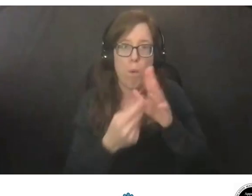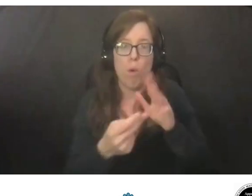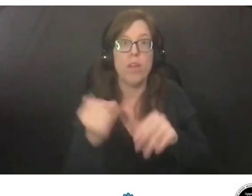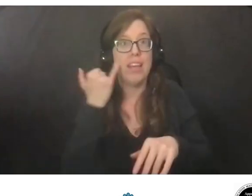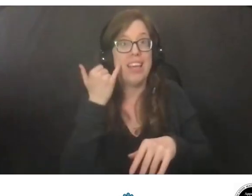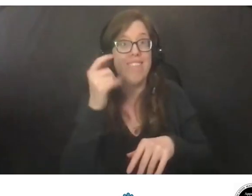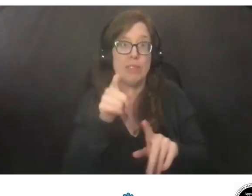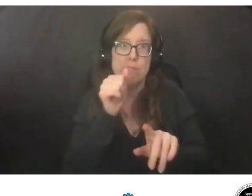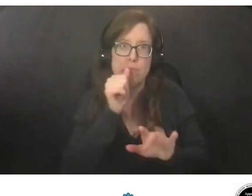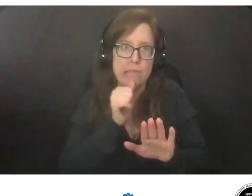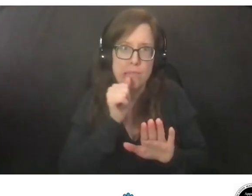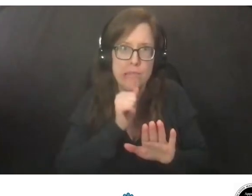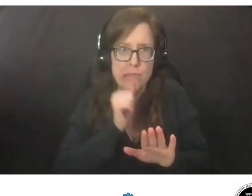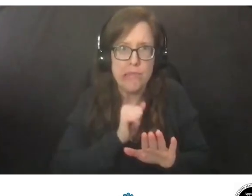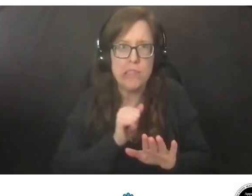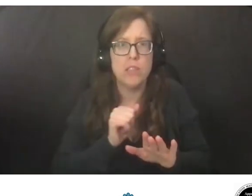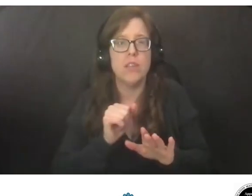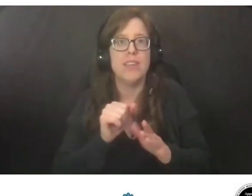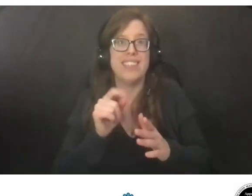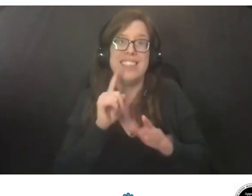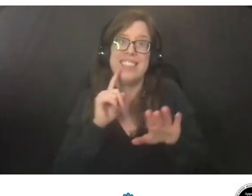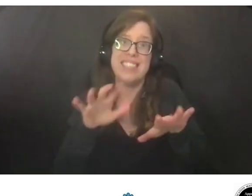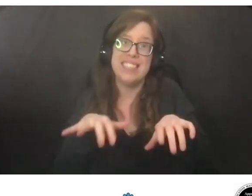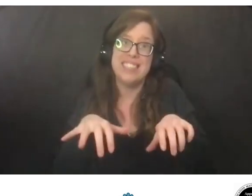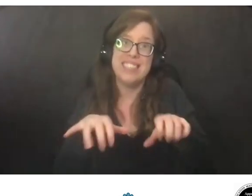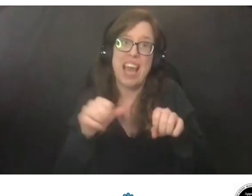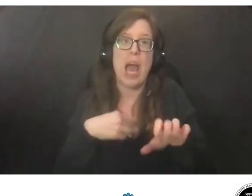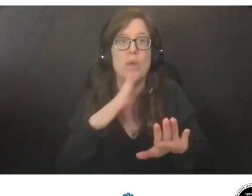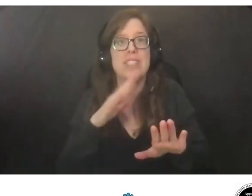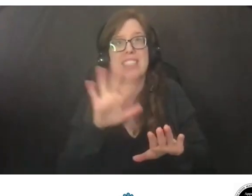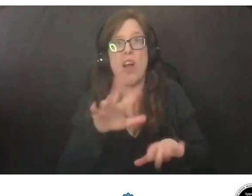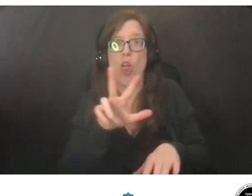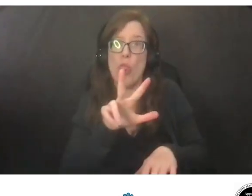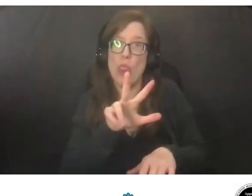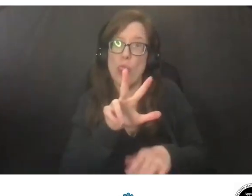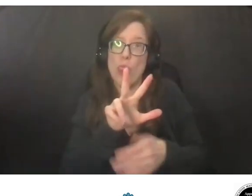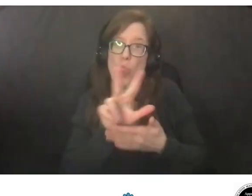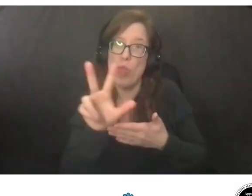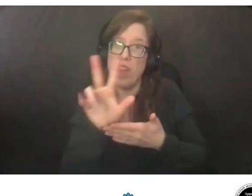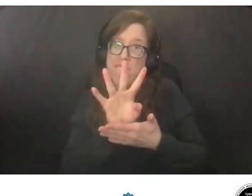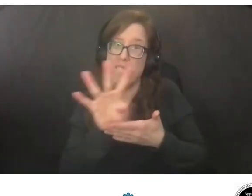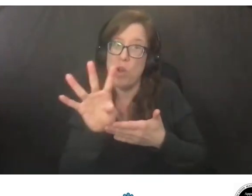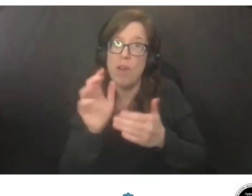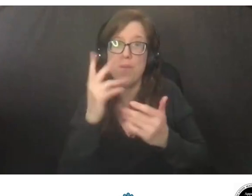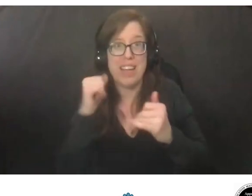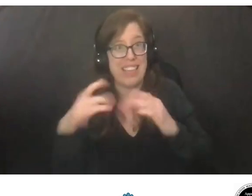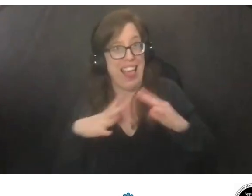And if you can be patient and it can be about, I would say three to four weeks with the holiday coming